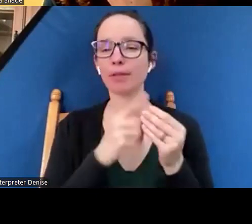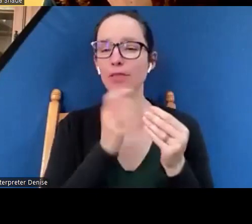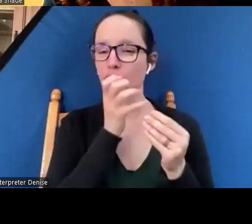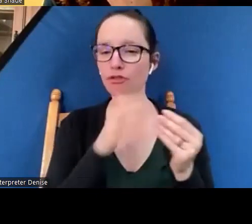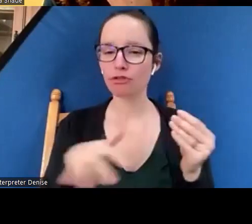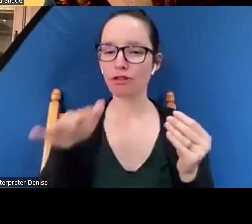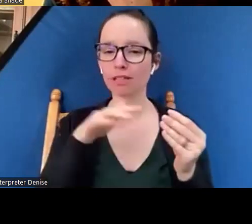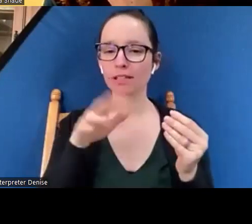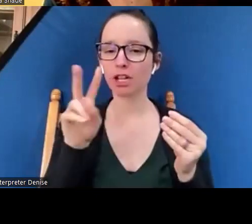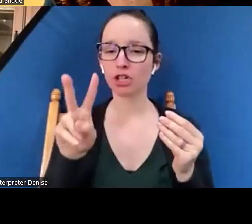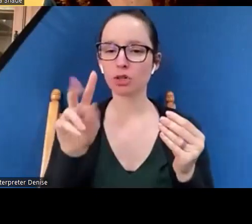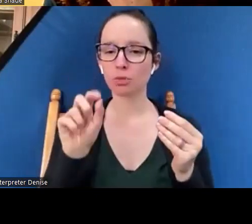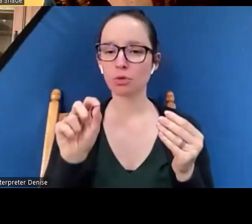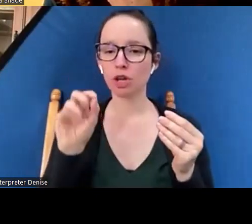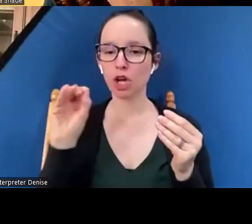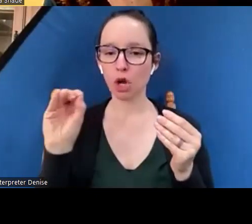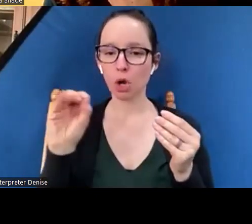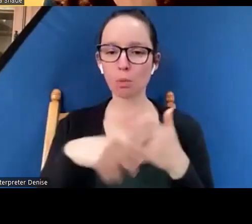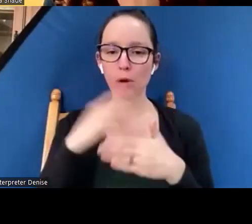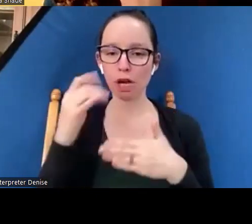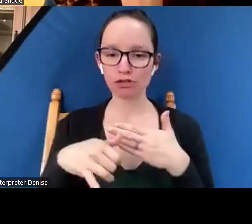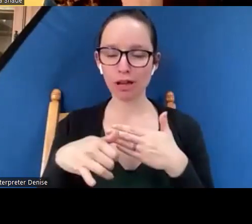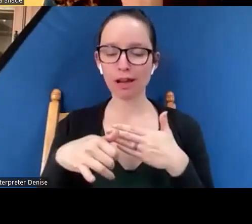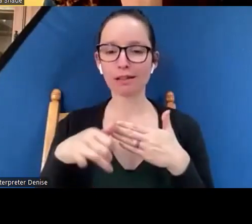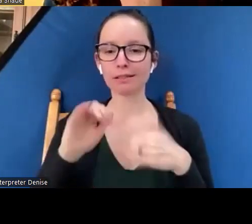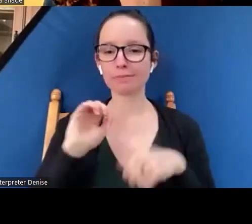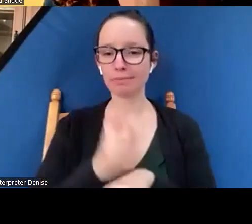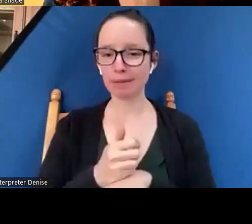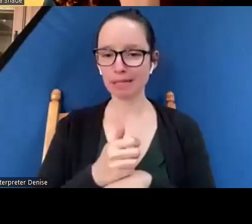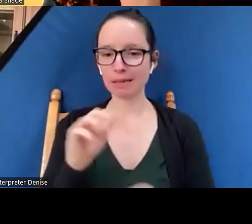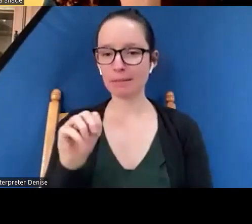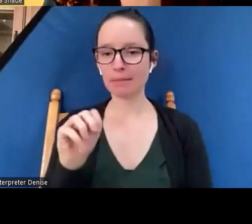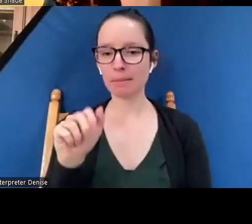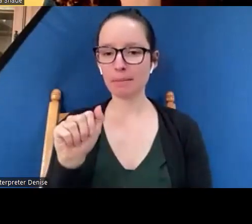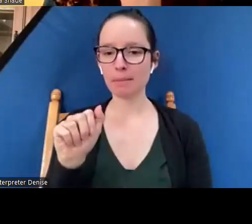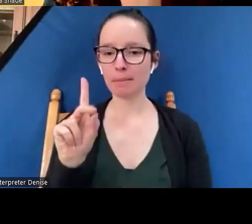Madison has been recently developing something they call the Grassland 2.0 Academy.